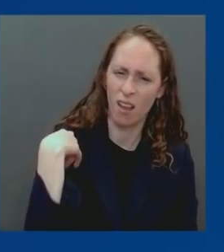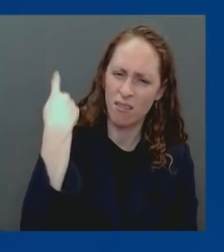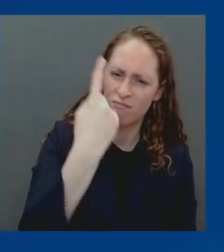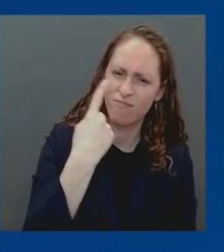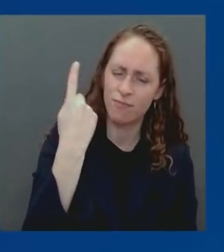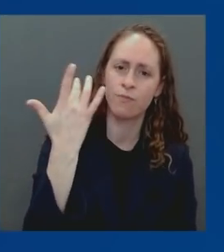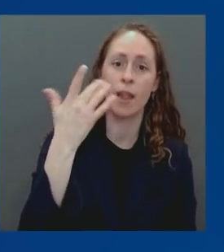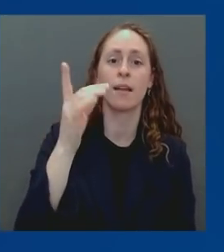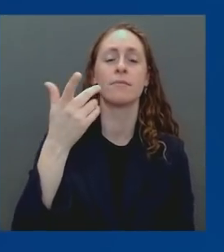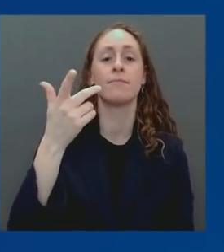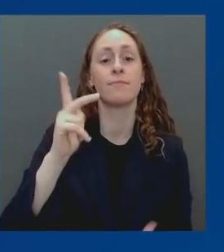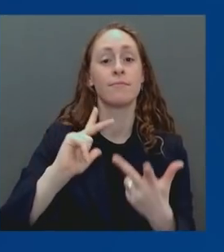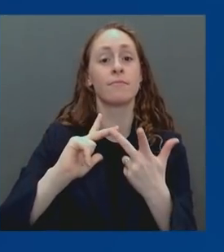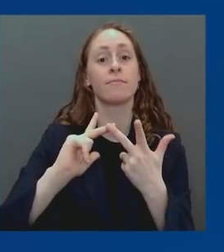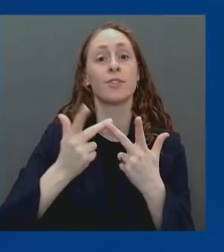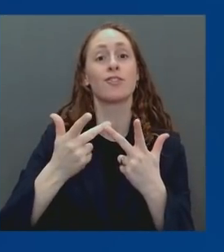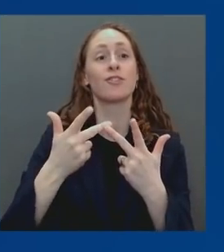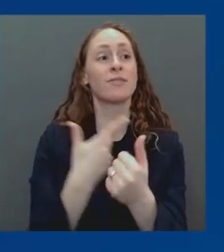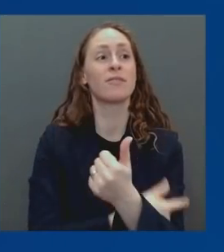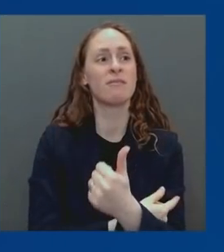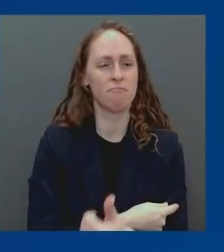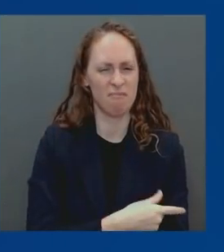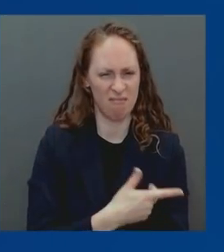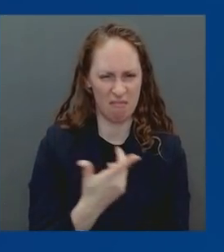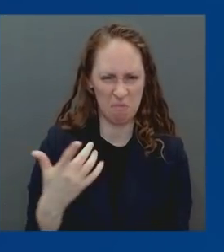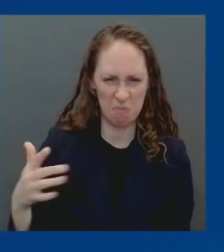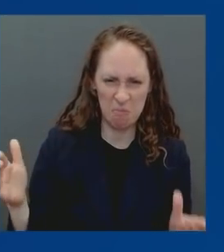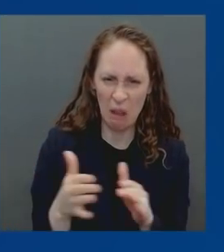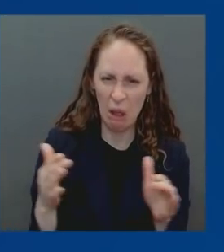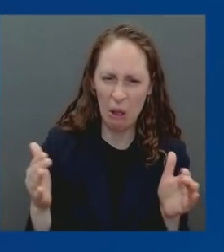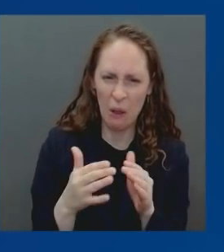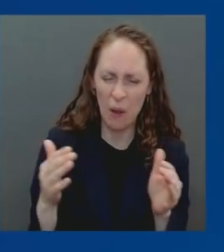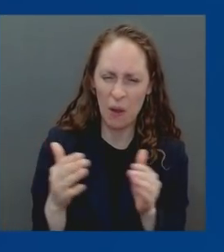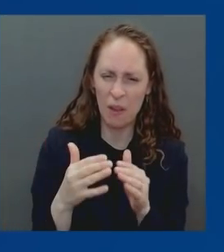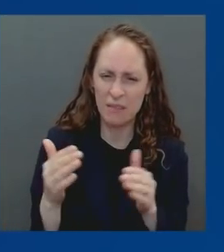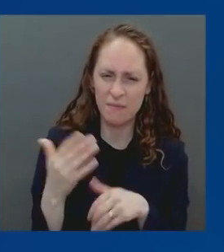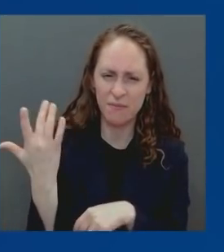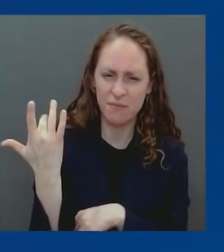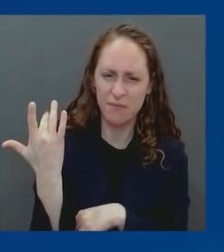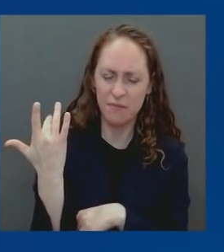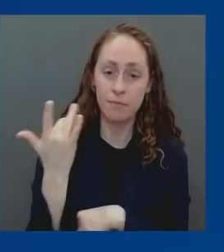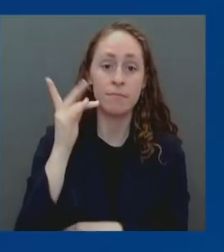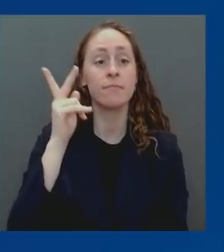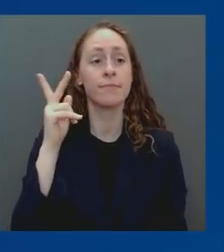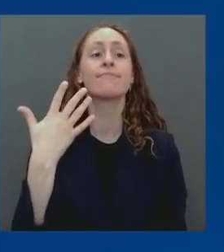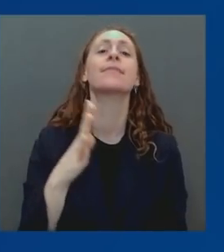the first and second doses, not be getting more boosters? And secondly, with regard to your --